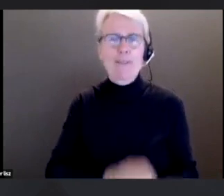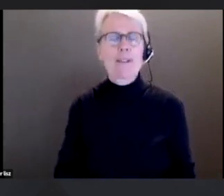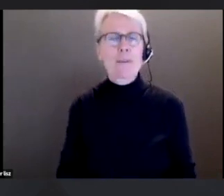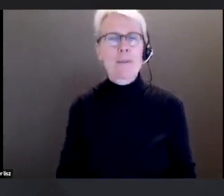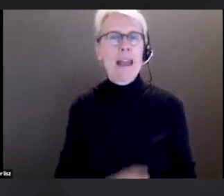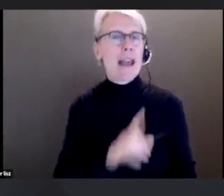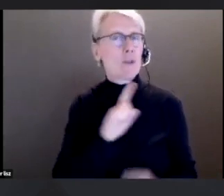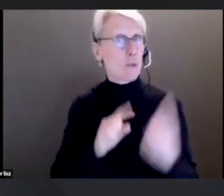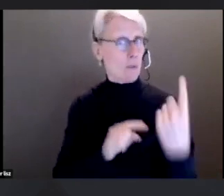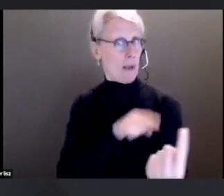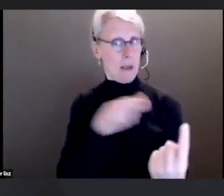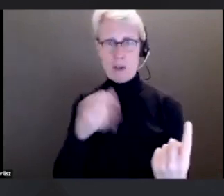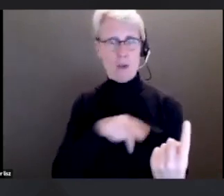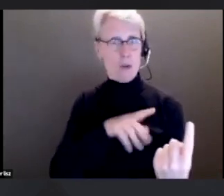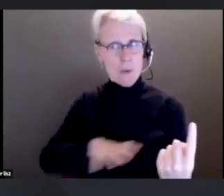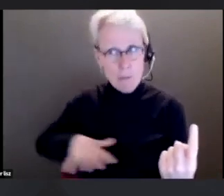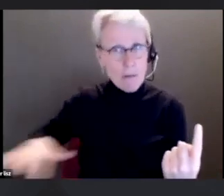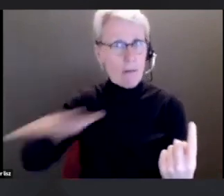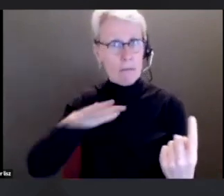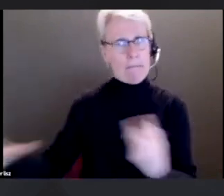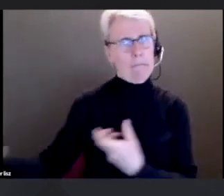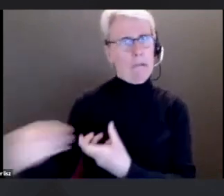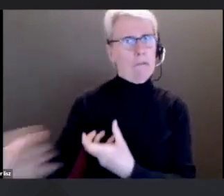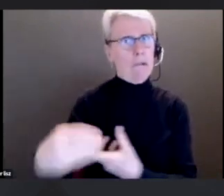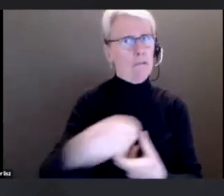have an understanding of how this benefits everybody.